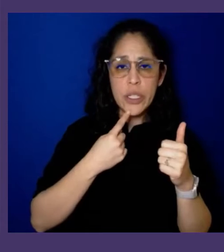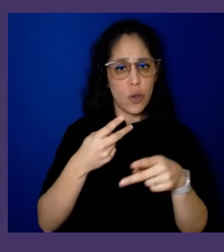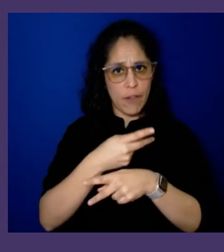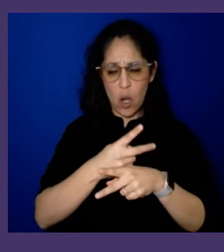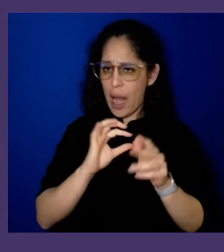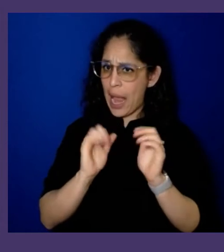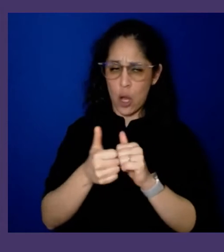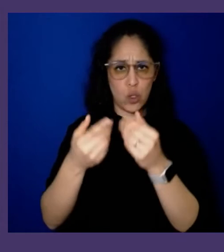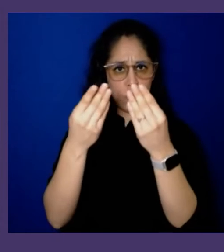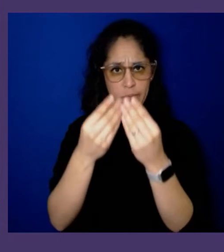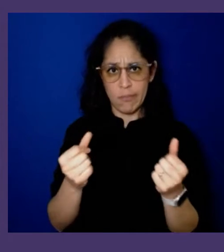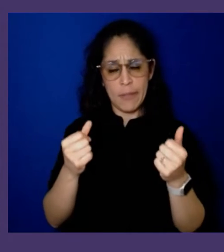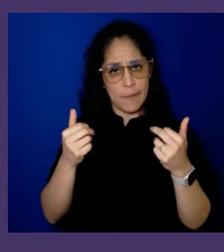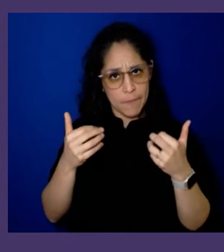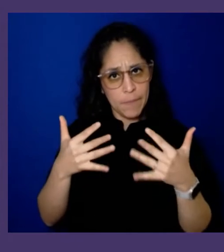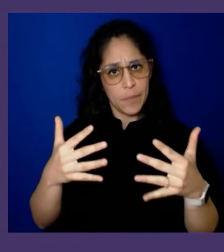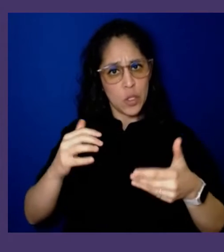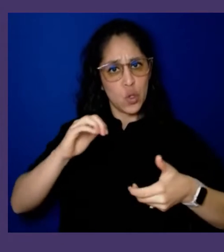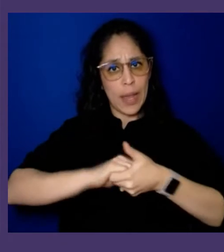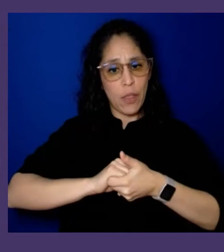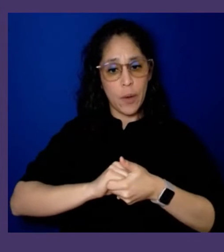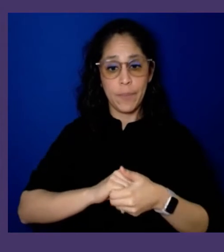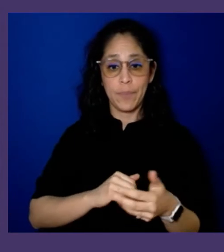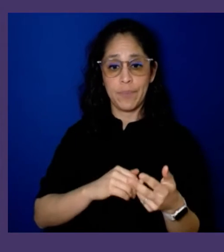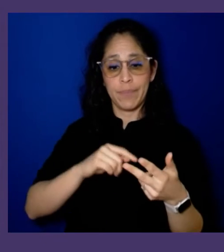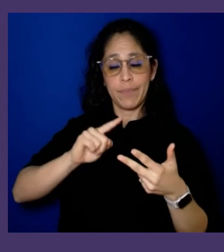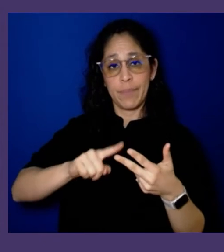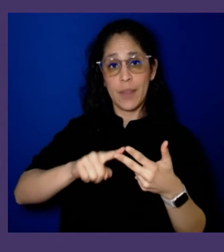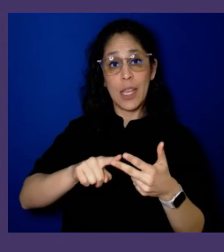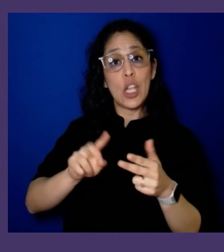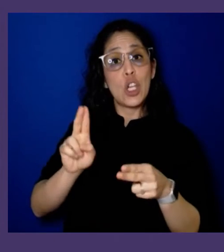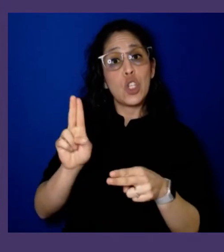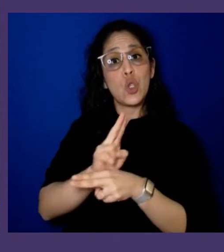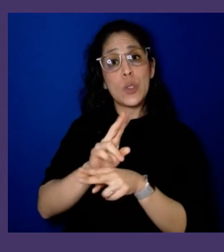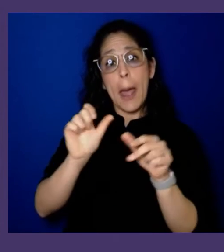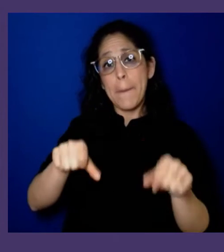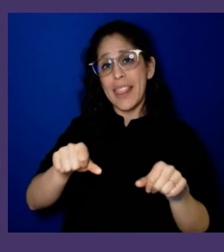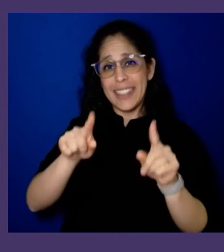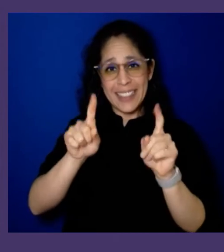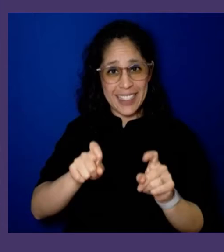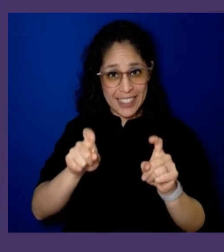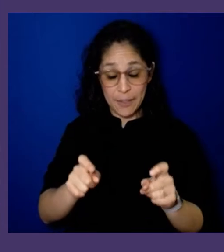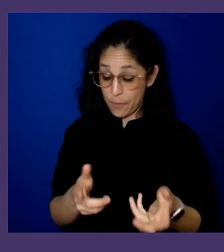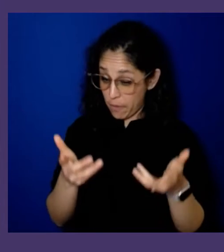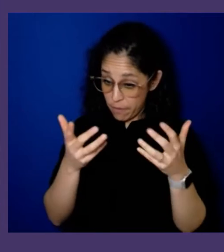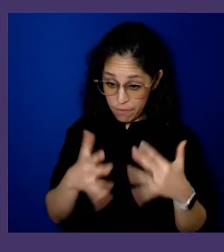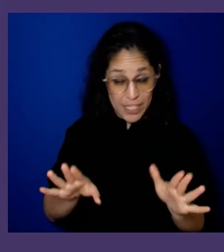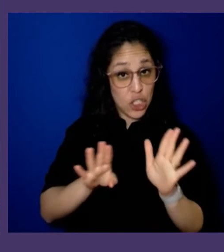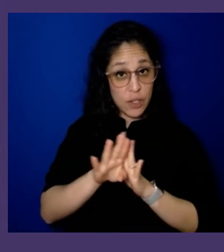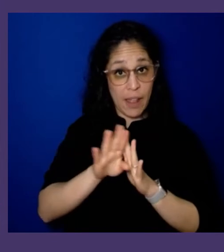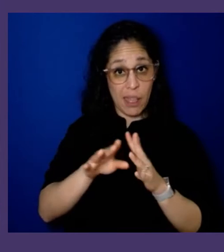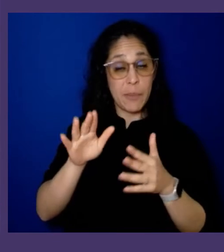Then finally, through usability testing. After we've developed these different design improvements the EY devs will